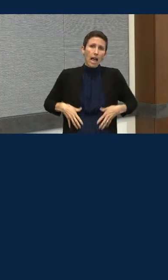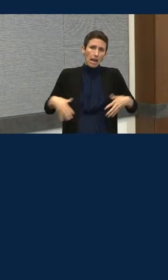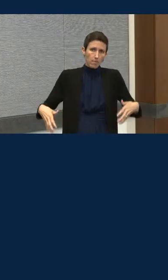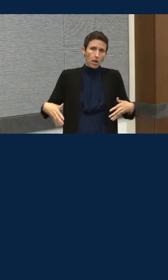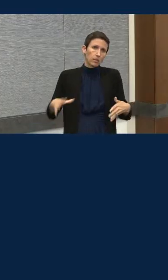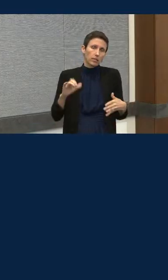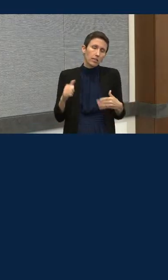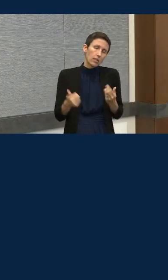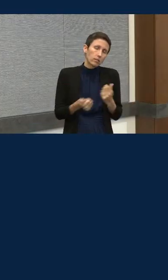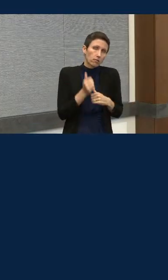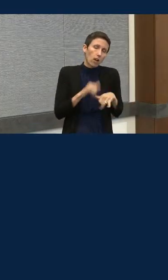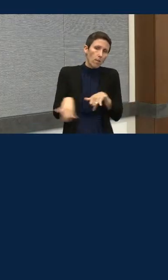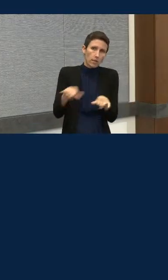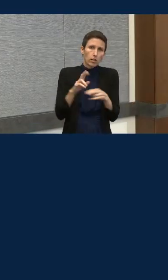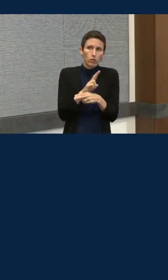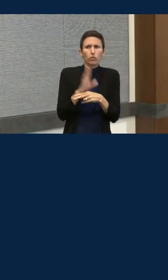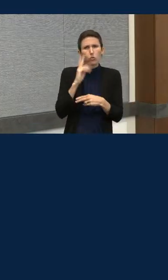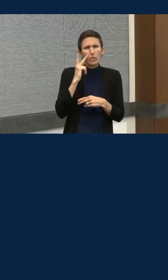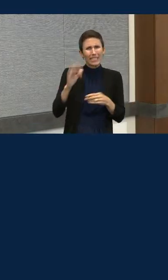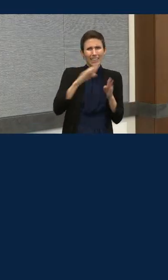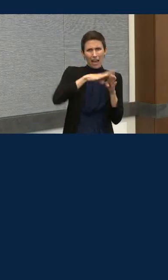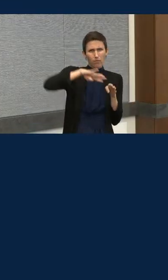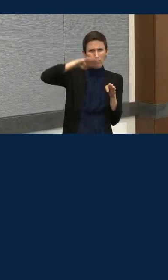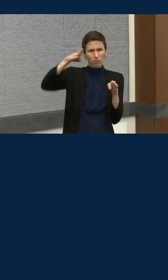adiposity commonly used a bell